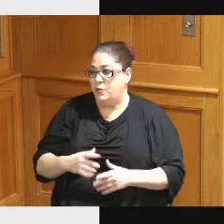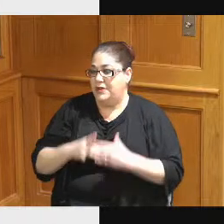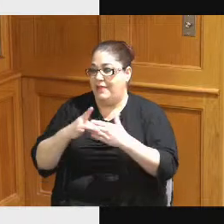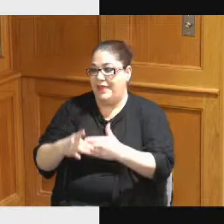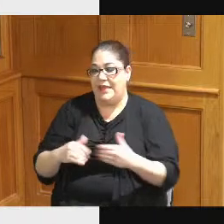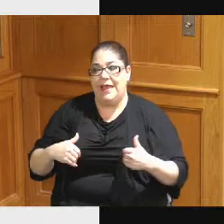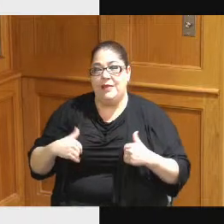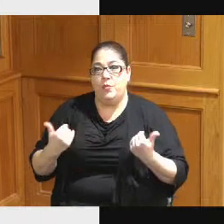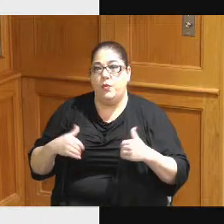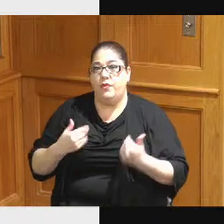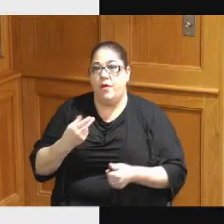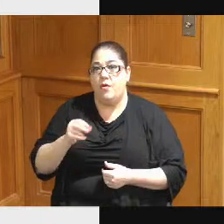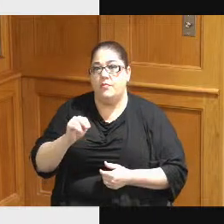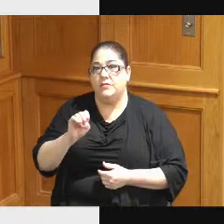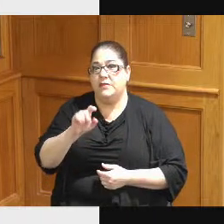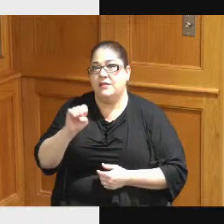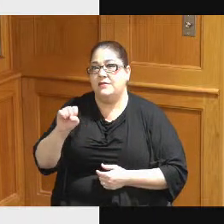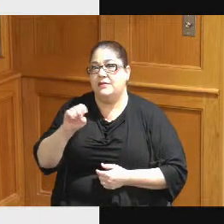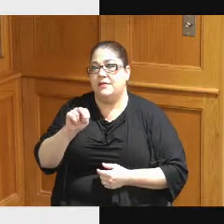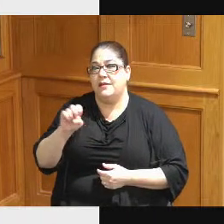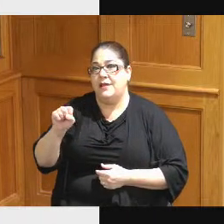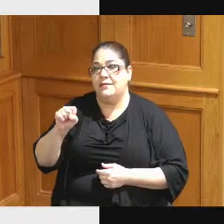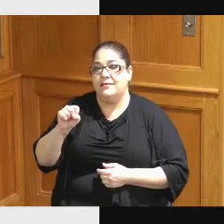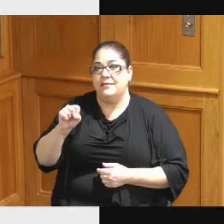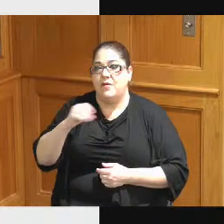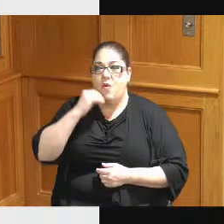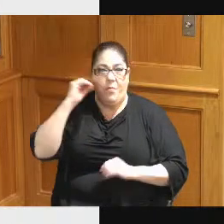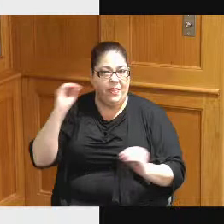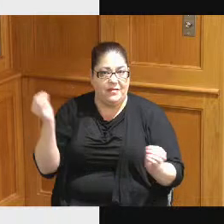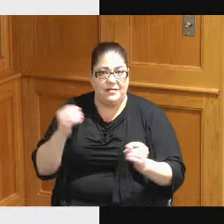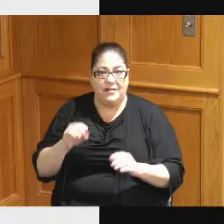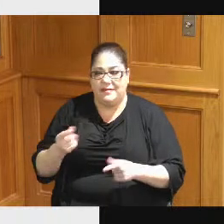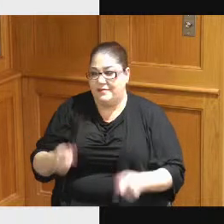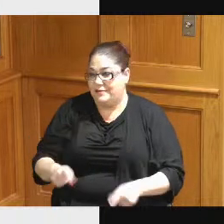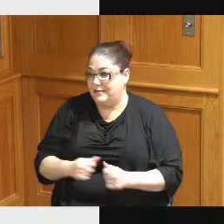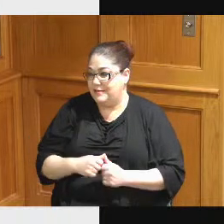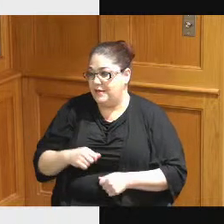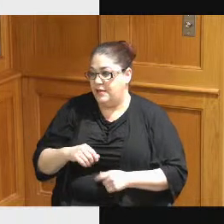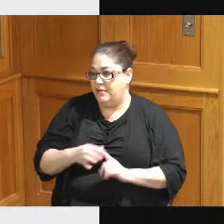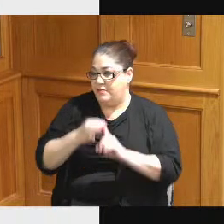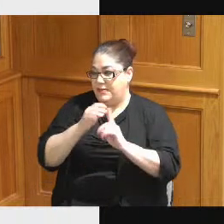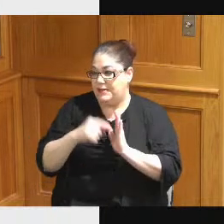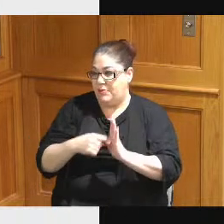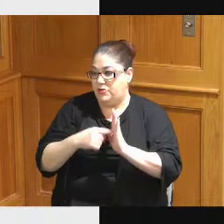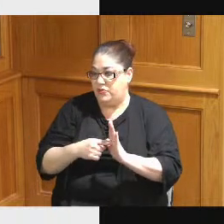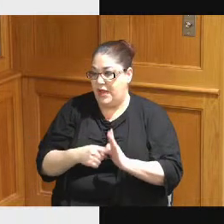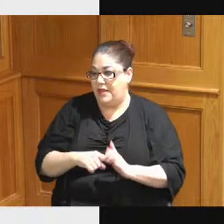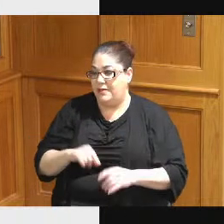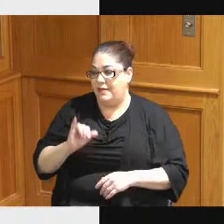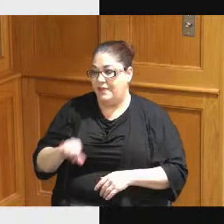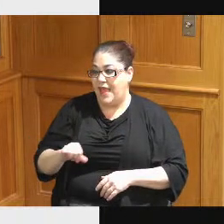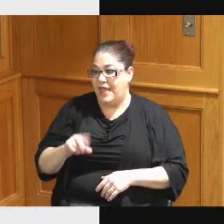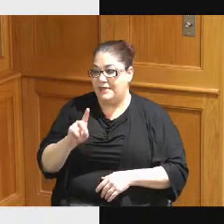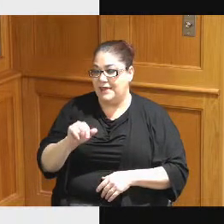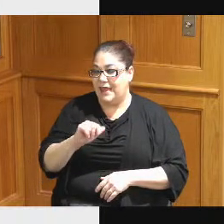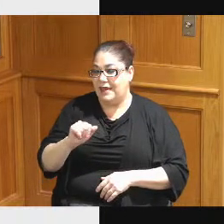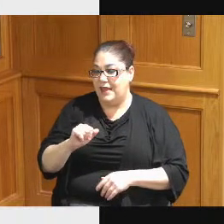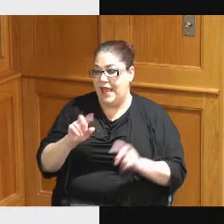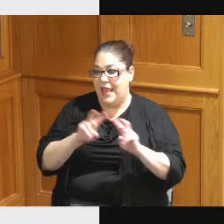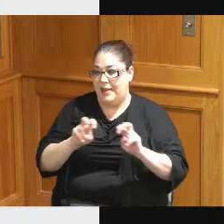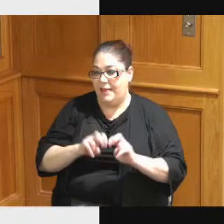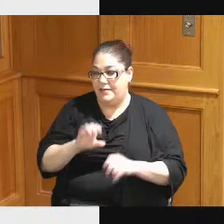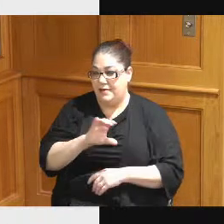demonstration program we partner with 8451 since 2017 the data analytics company downtown to